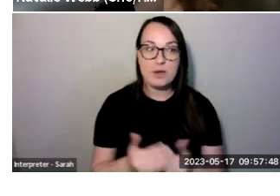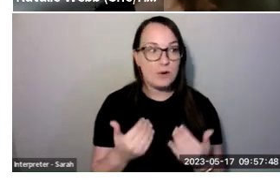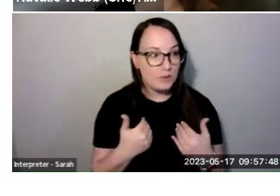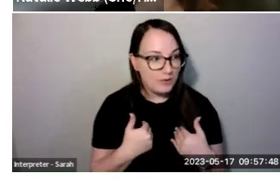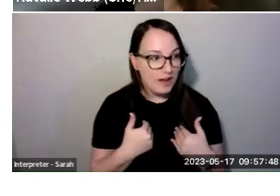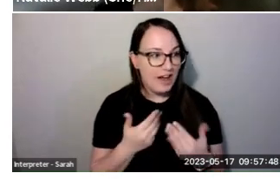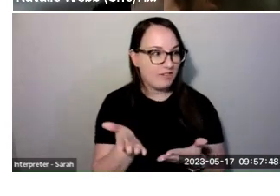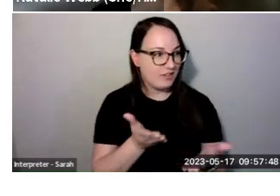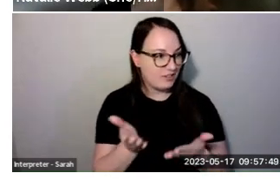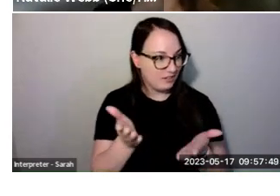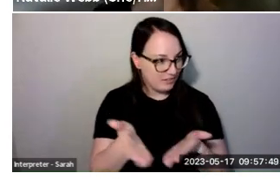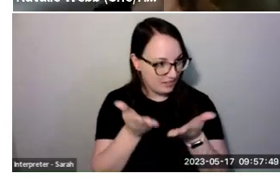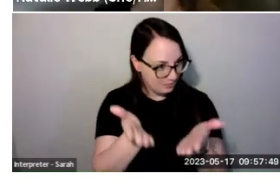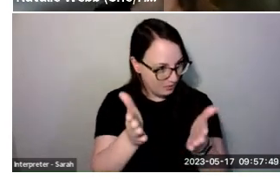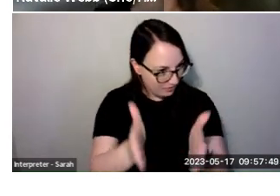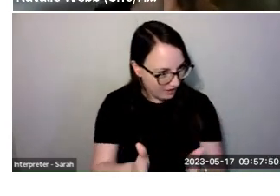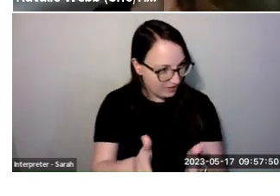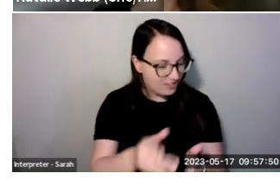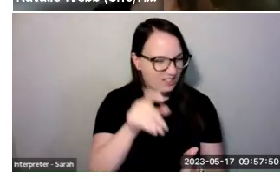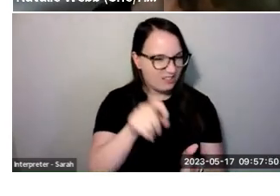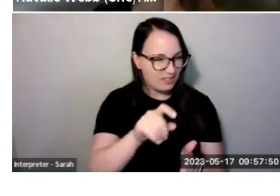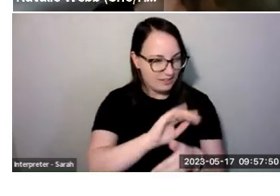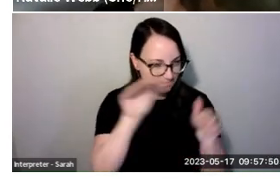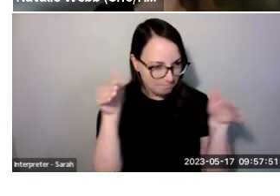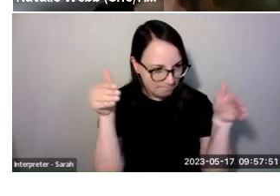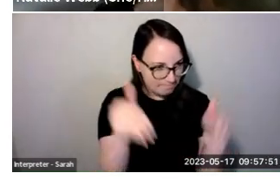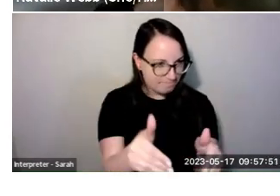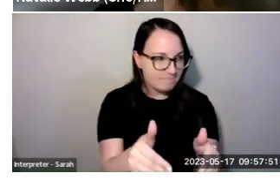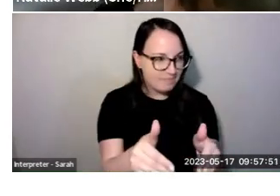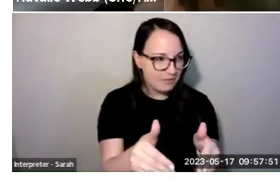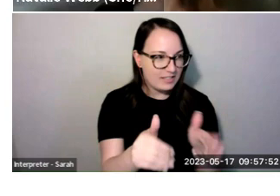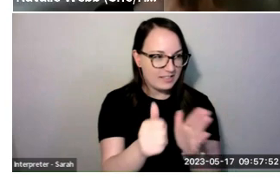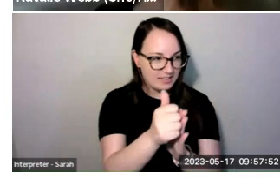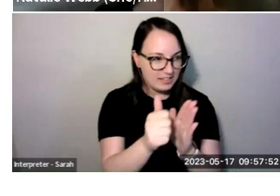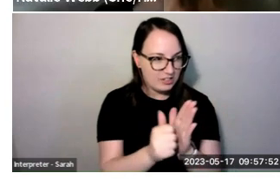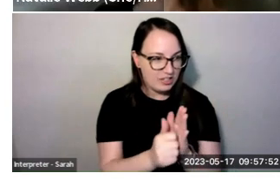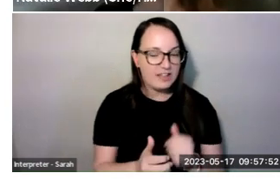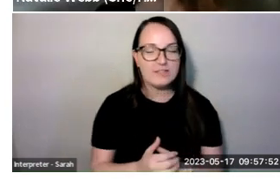here. As we have discussed, we have service providers with us.